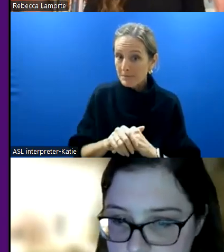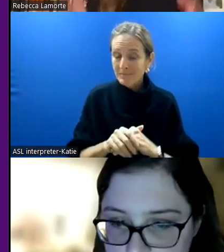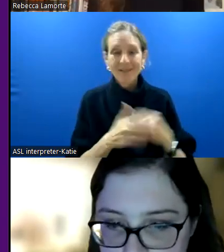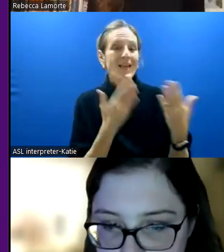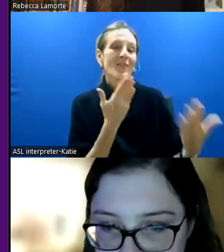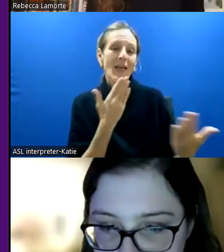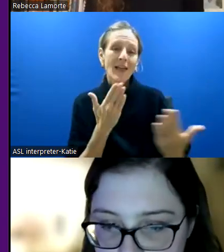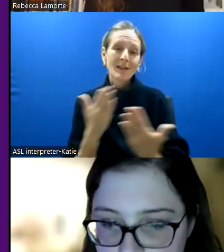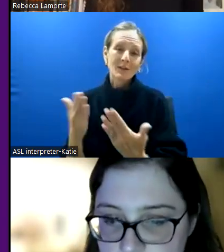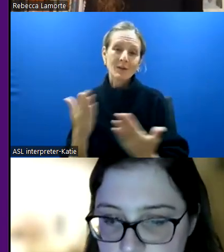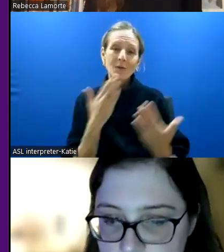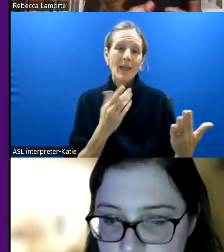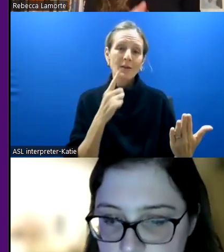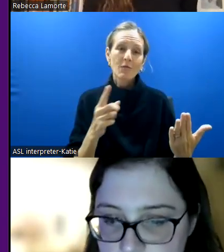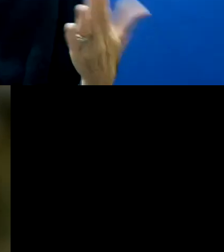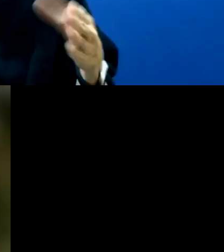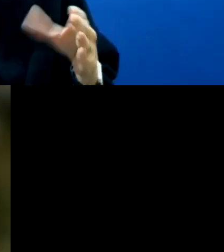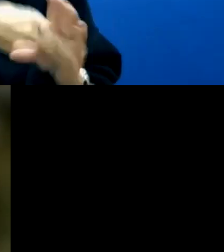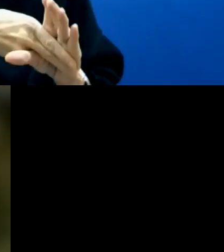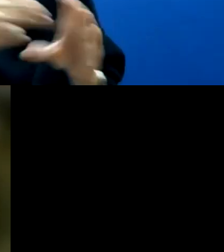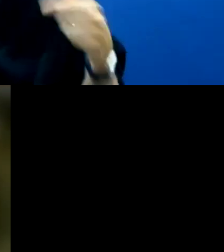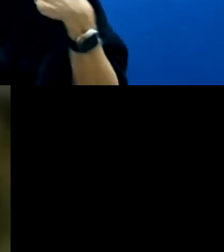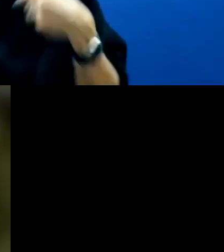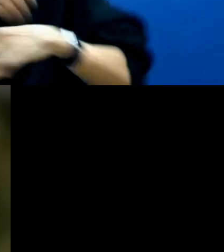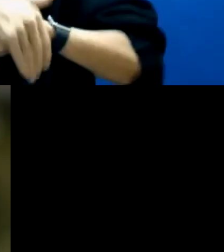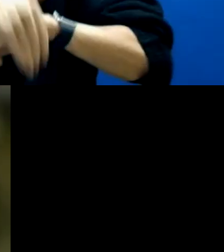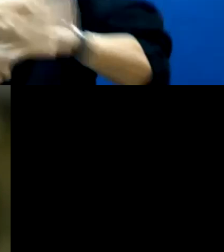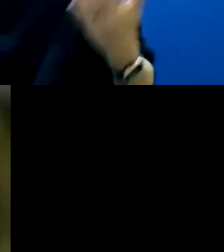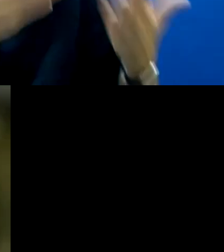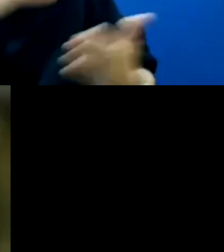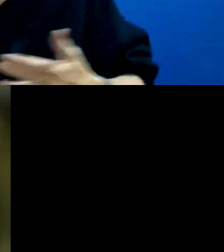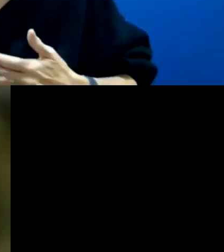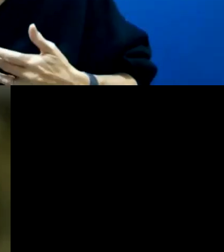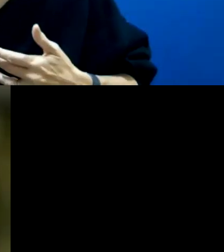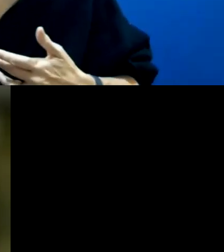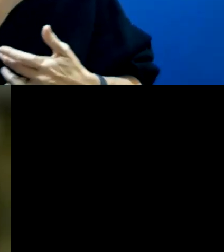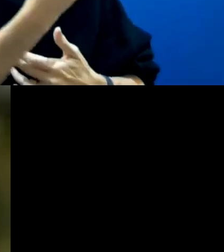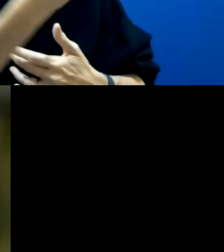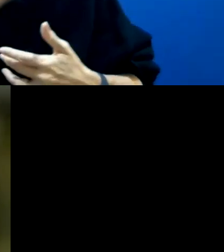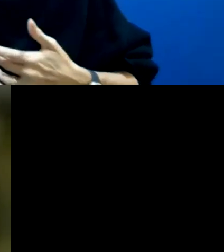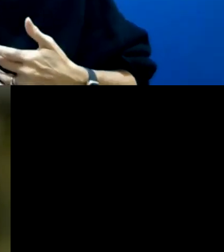Thank you for joining me tonight, everyone. Thank you, Sarah. Thank you, Neal, our ASL interpreters, our CART captioners,